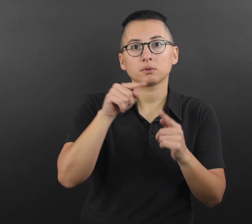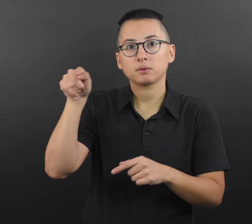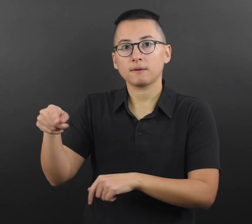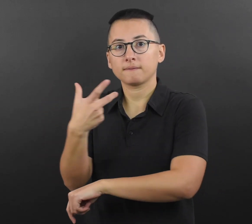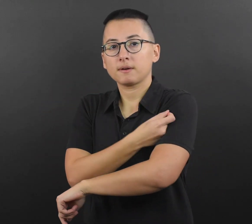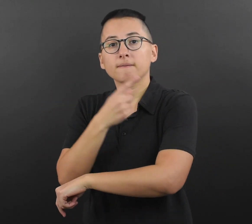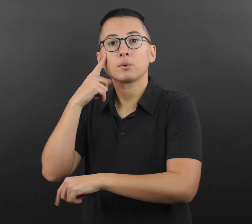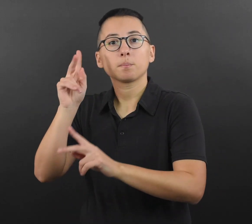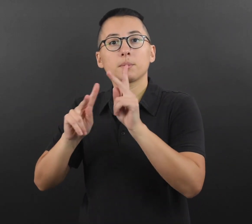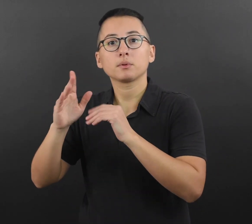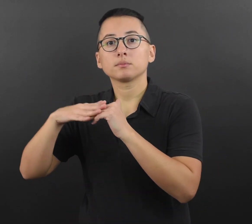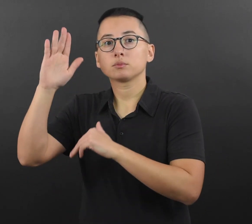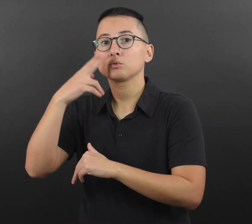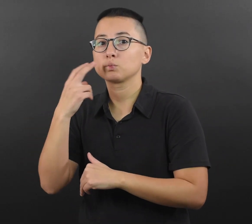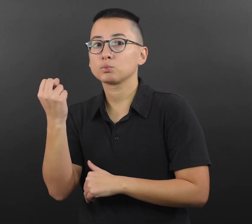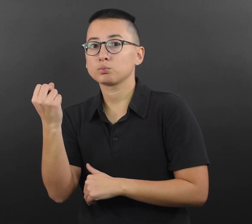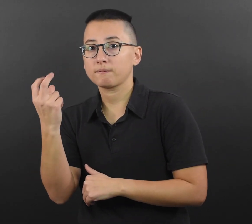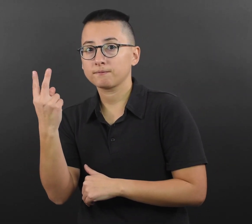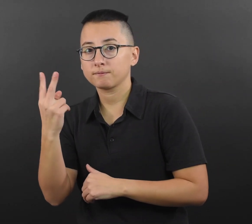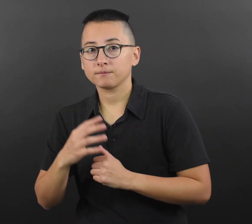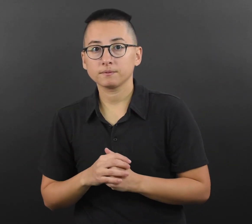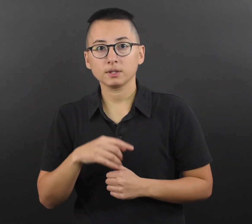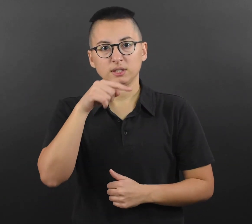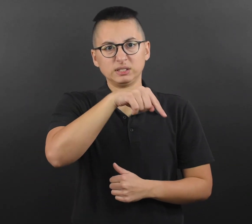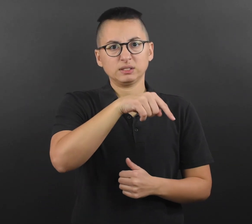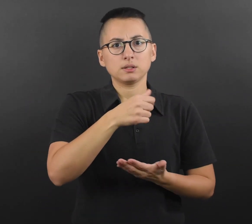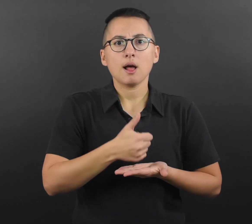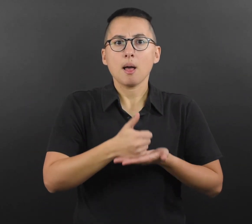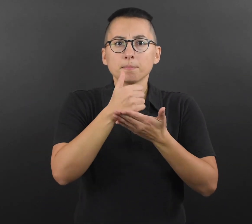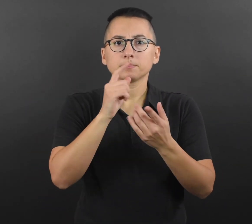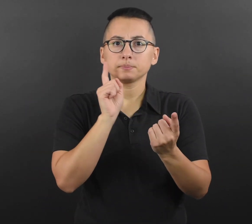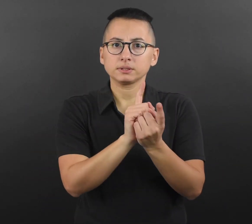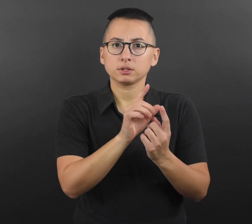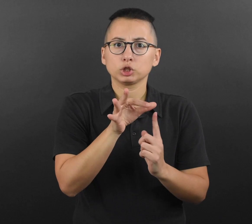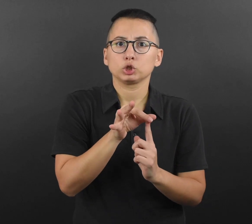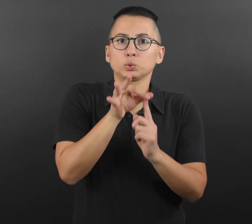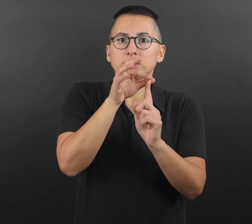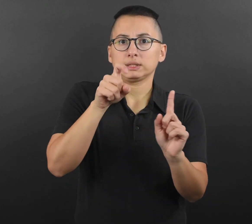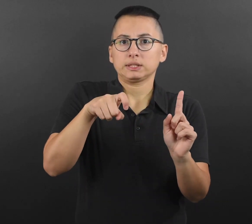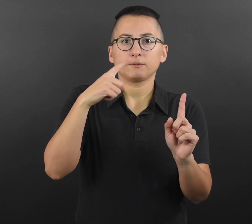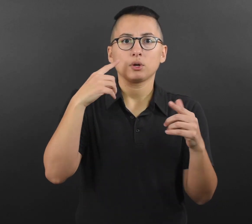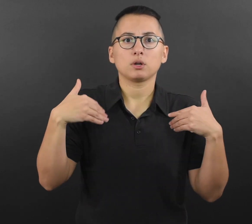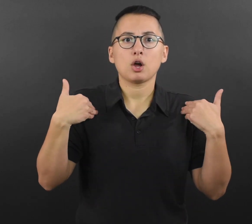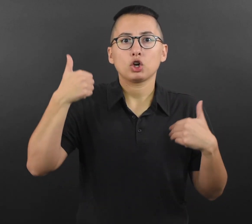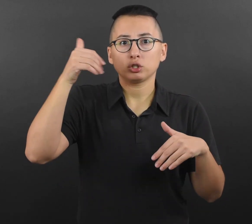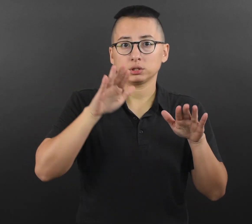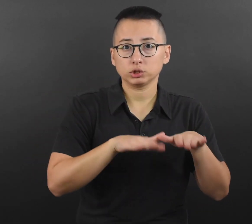is a smaller dose than what is administered to people age 12 and up. This helps meet the unique